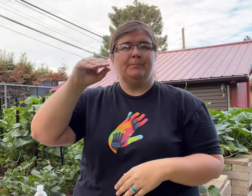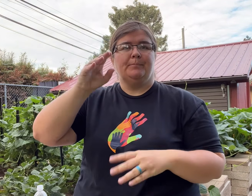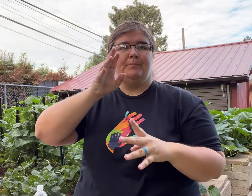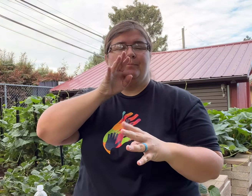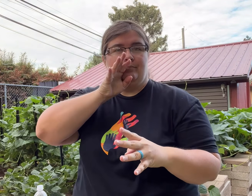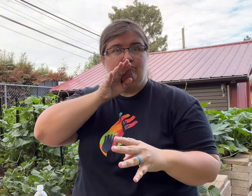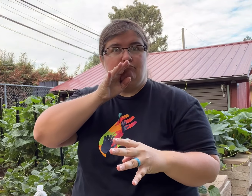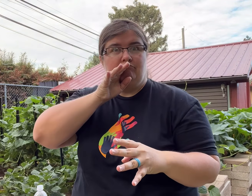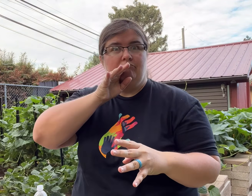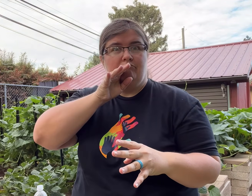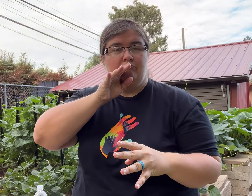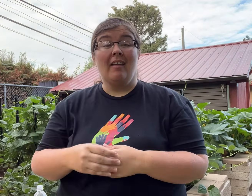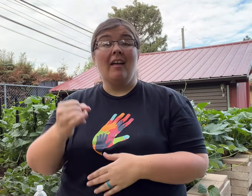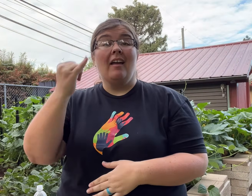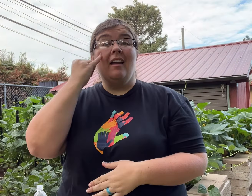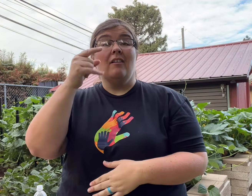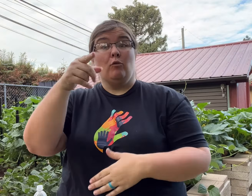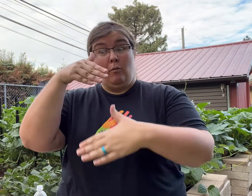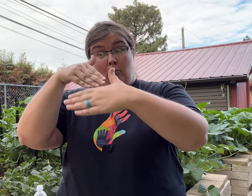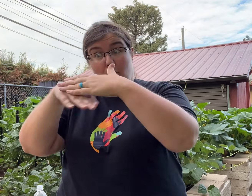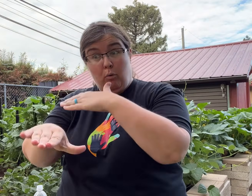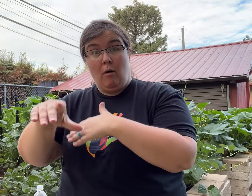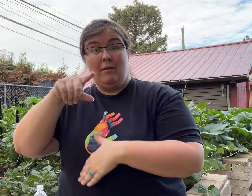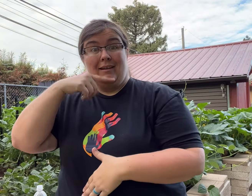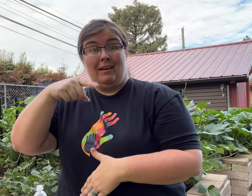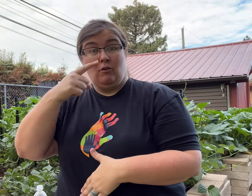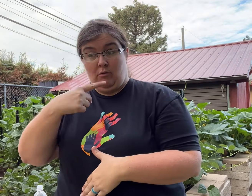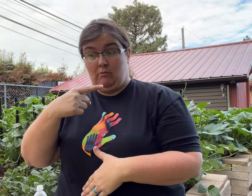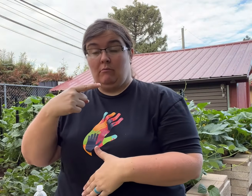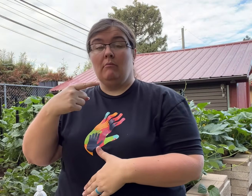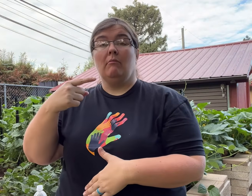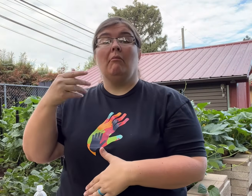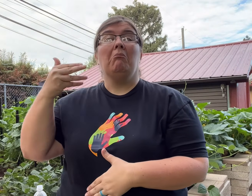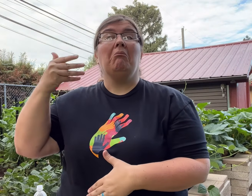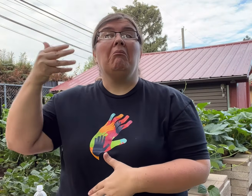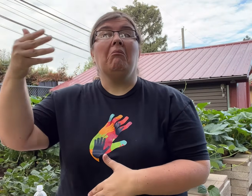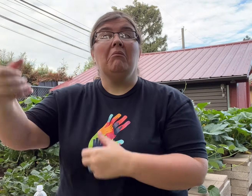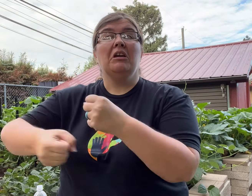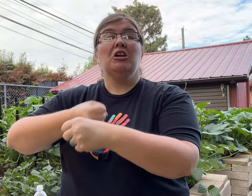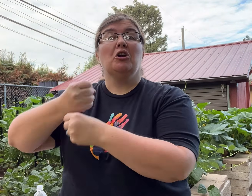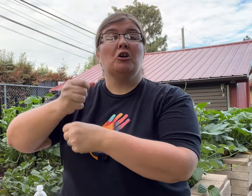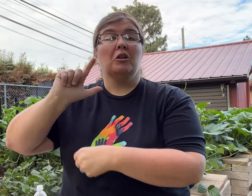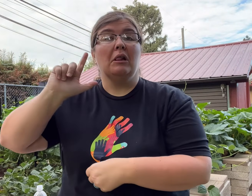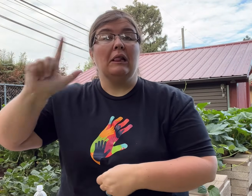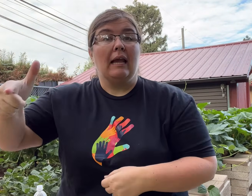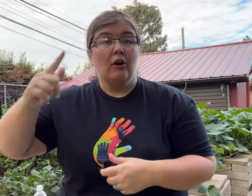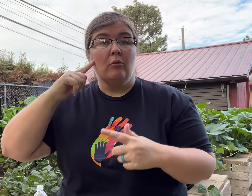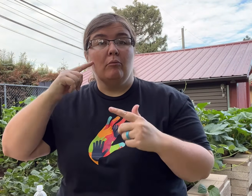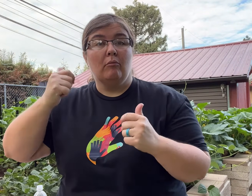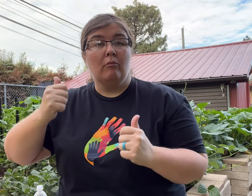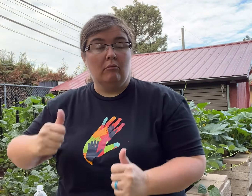in a spoken language. And if you're born hearing, but over many years eventually lose your hearing,